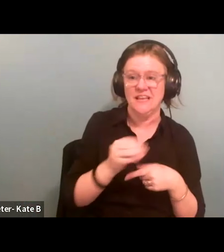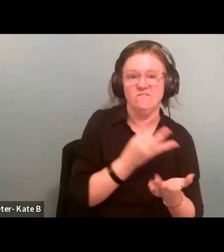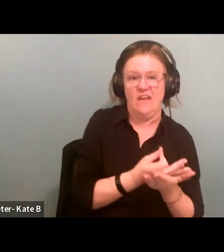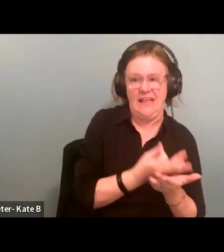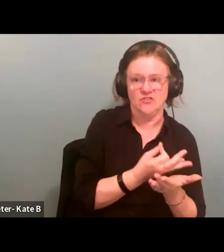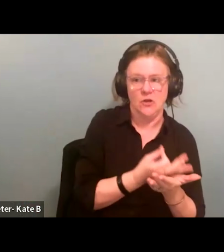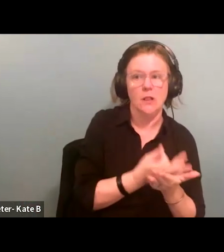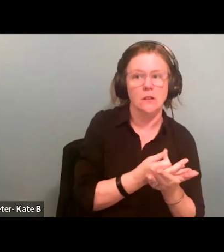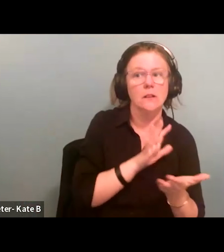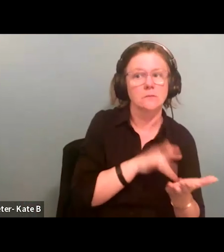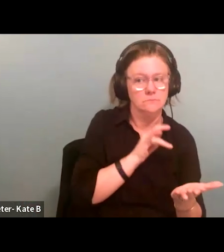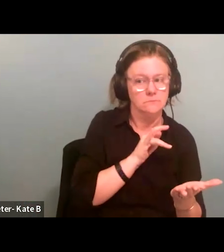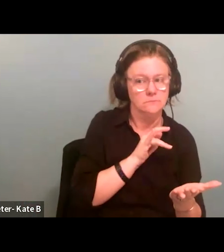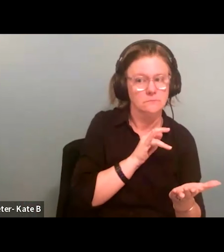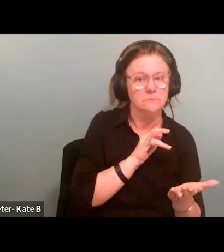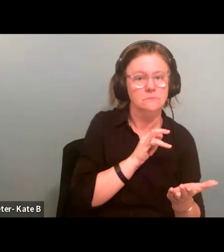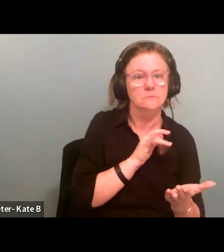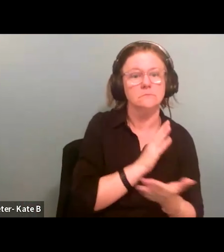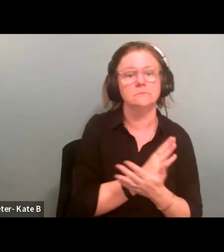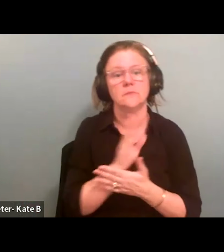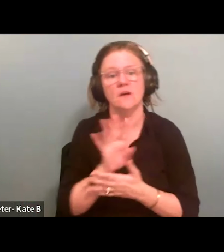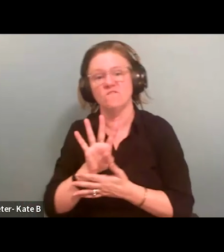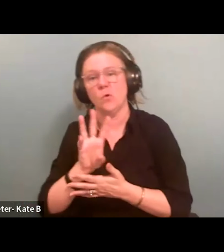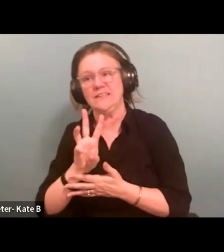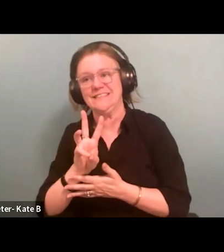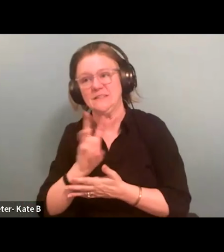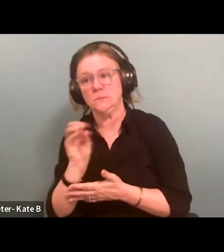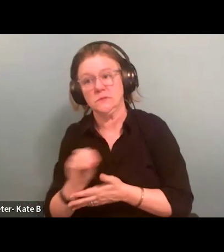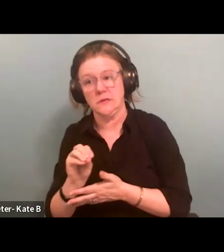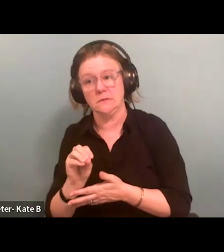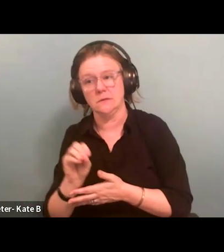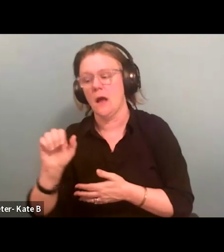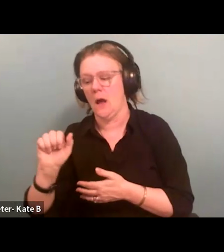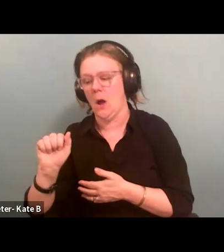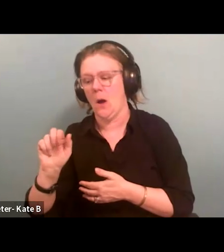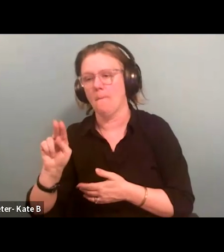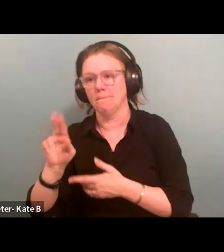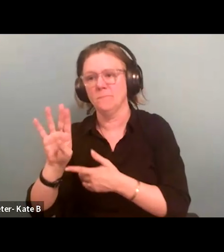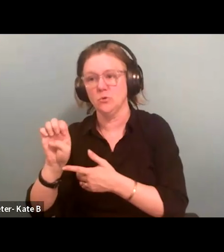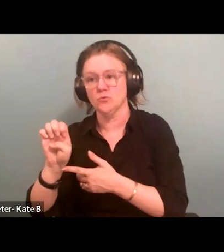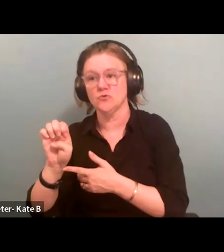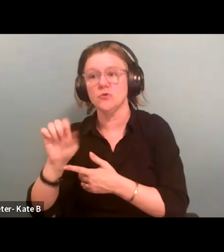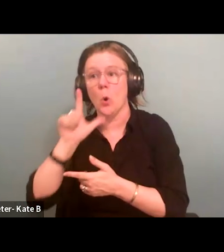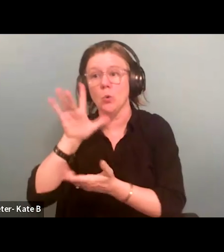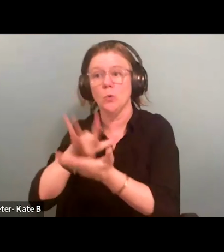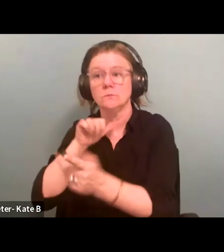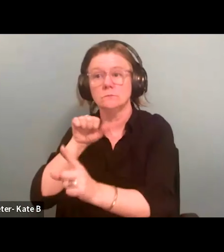like was told earlier. And 46% of the abusers or a family member or someone